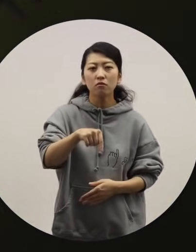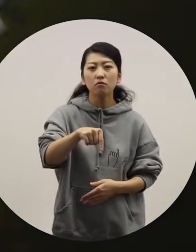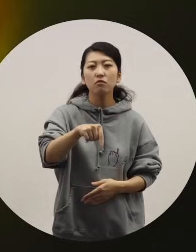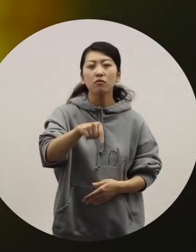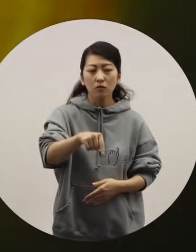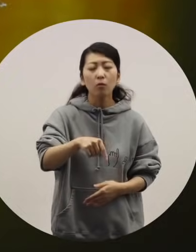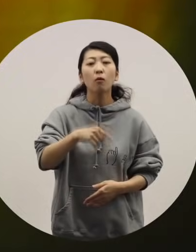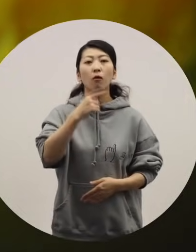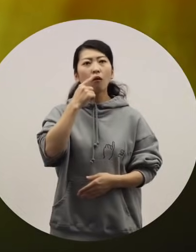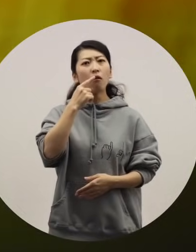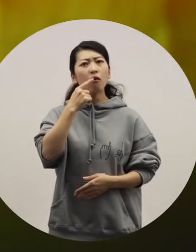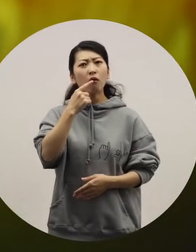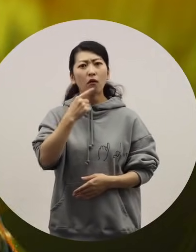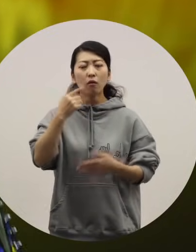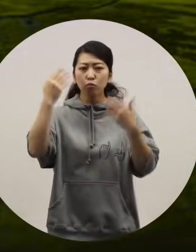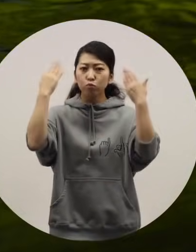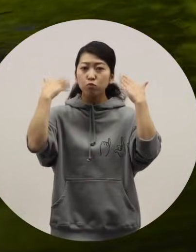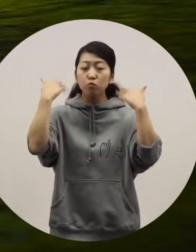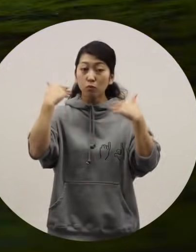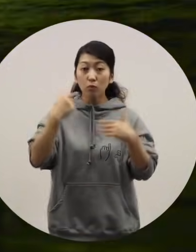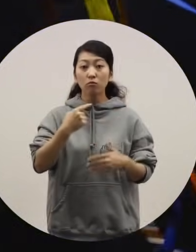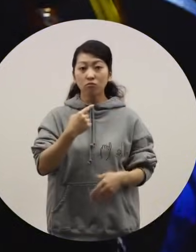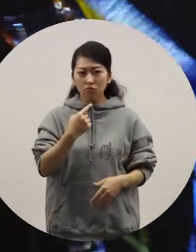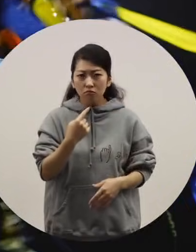I can't hear the music itself.